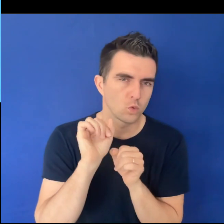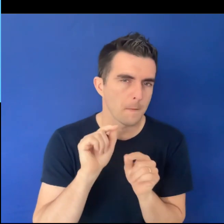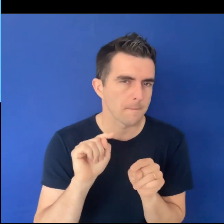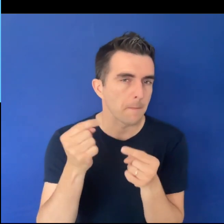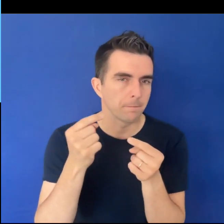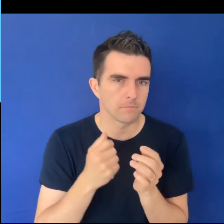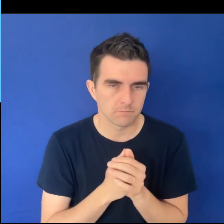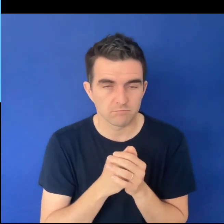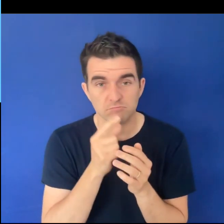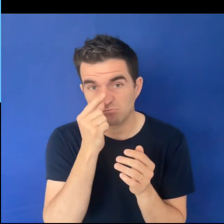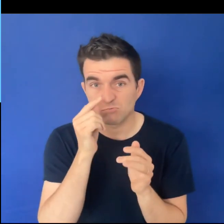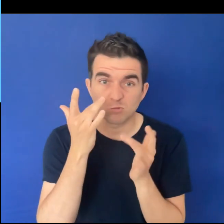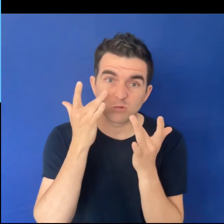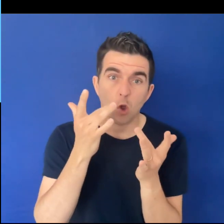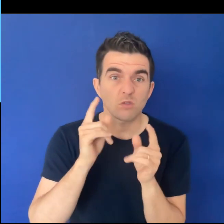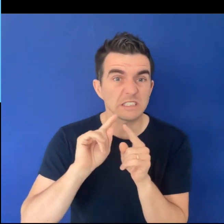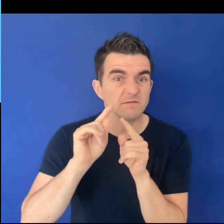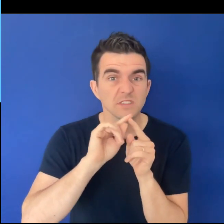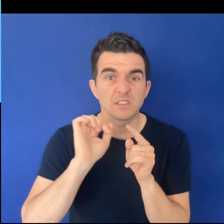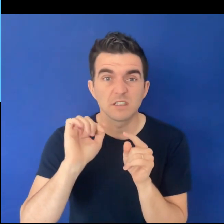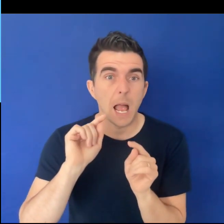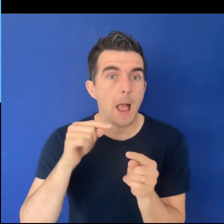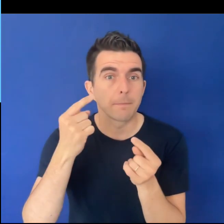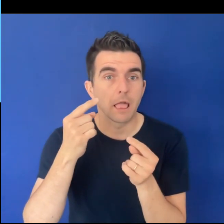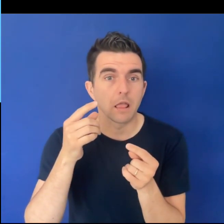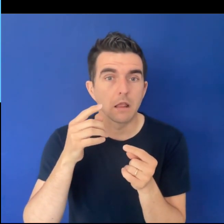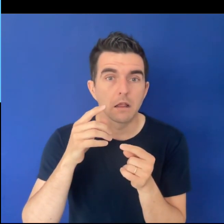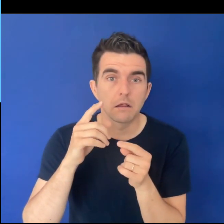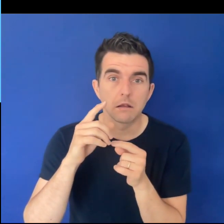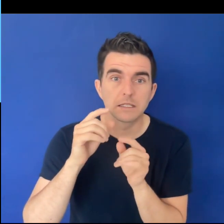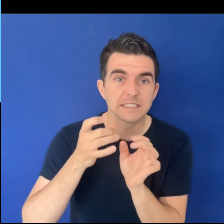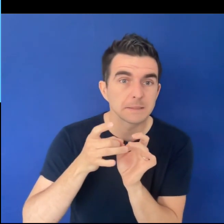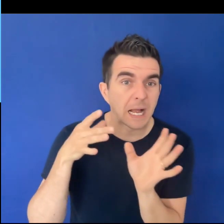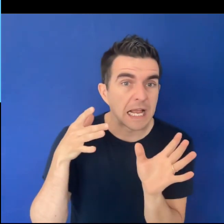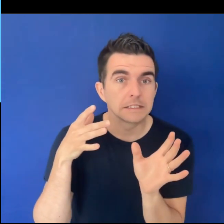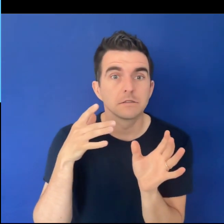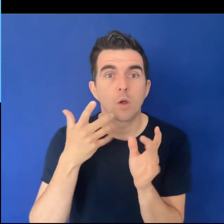You can also slow the enemy’s attack speed, or increase your own stamina recharge.